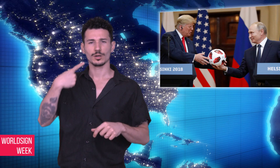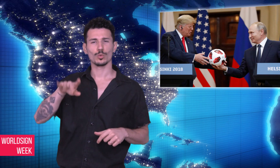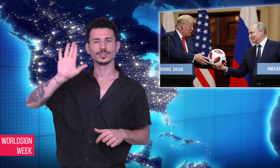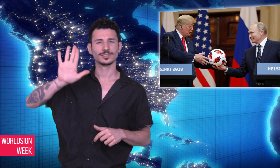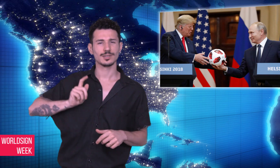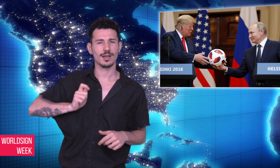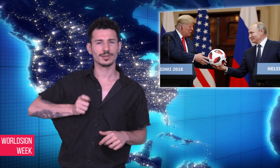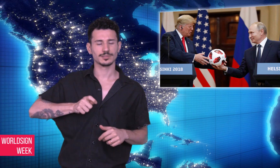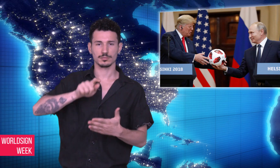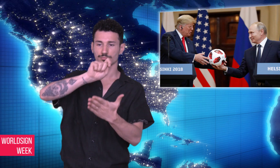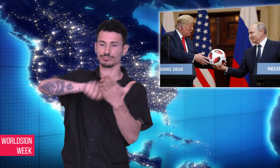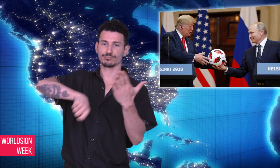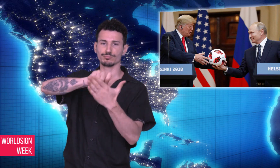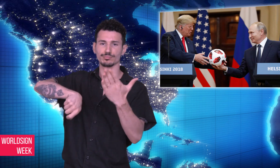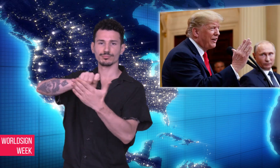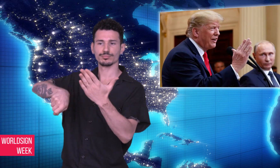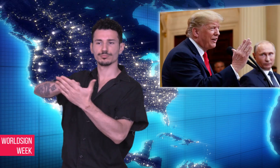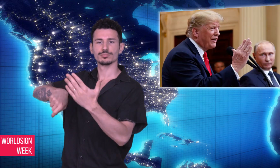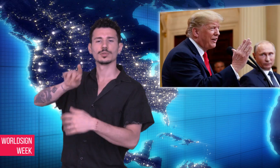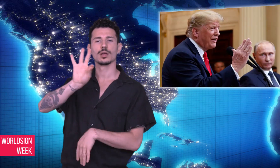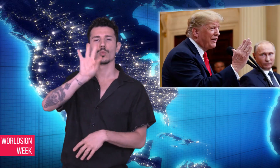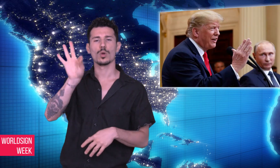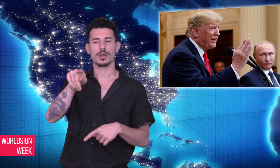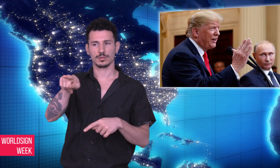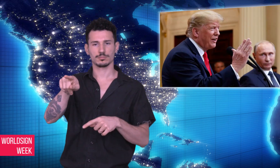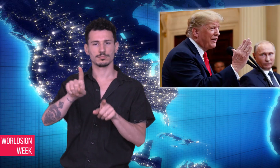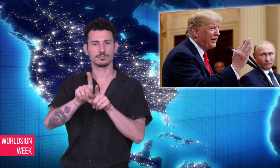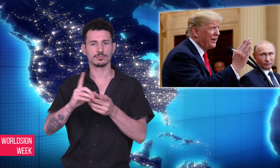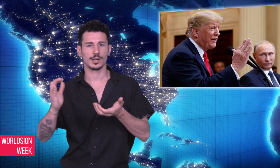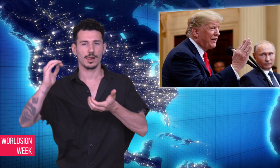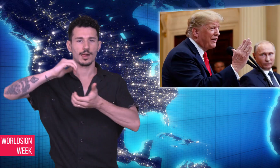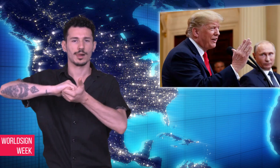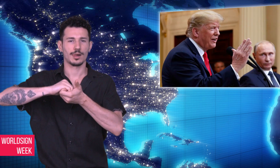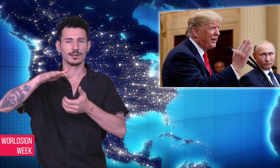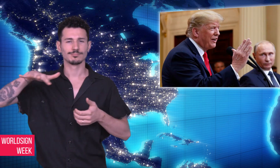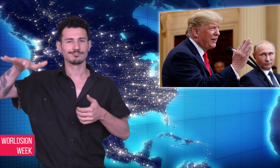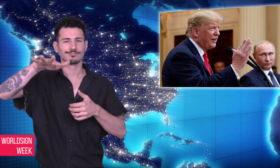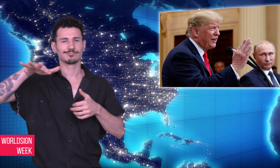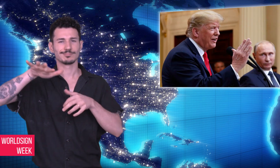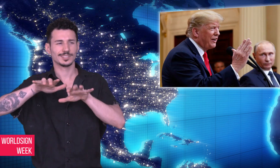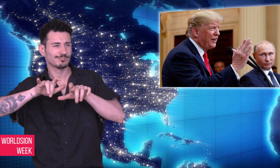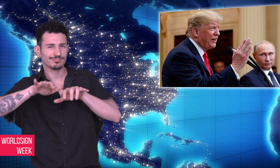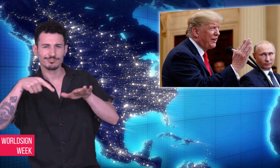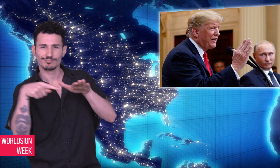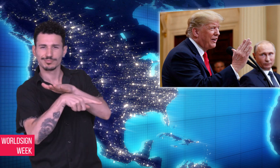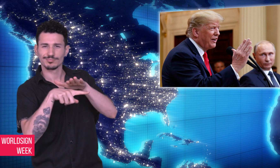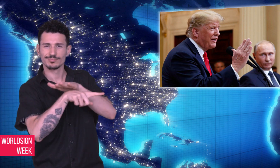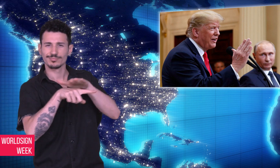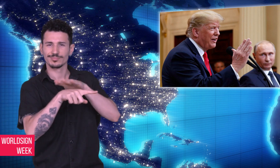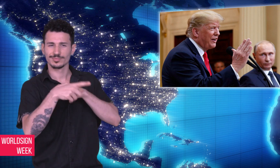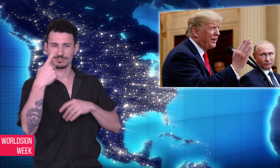indictment of 12 Russian intelligence officials for election-related